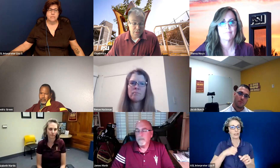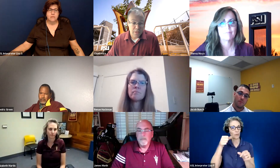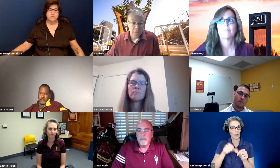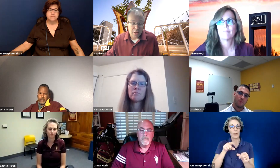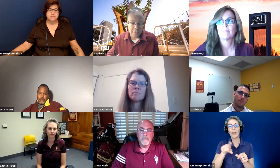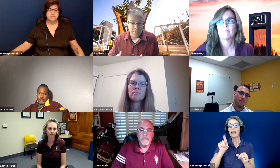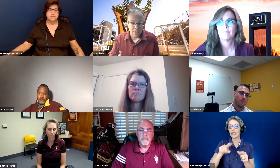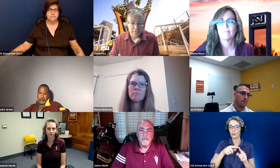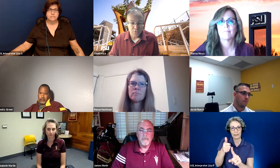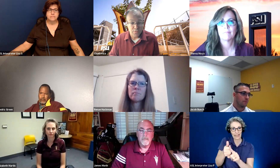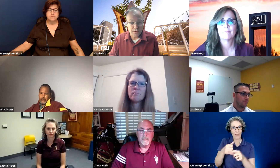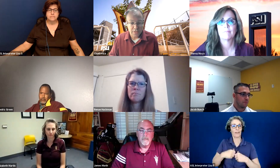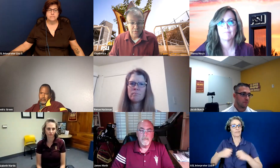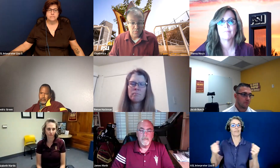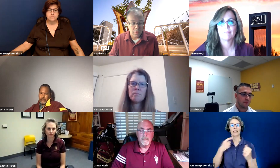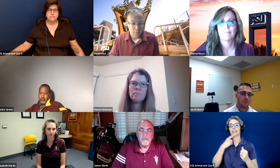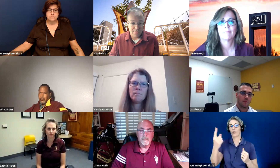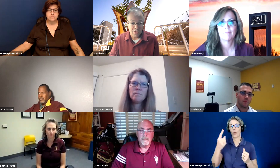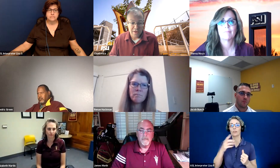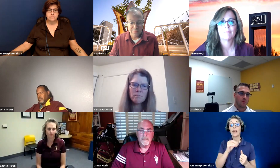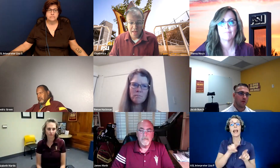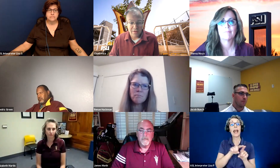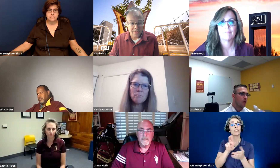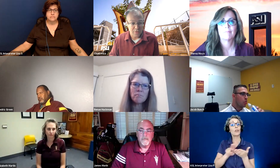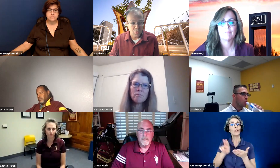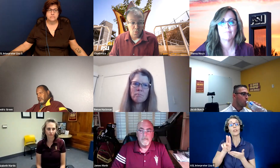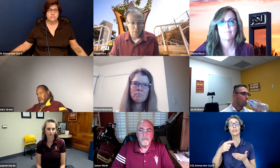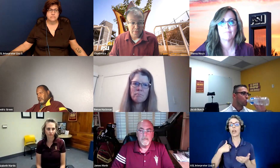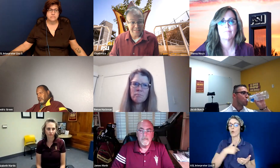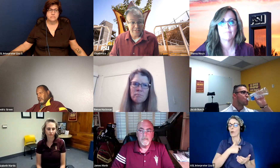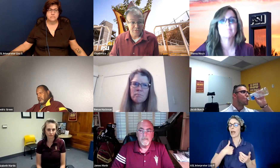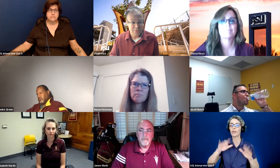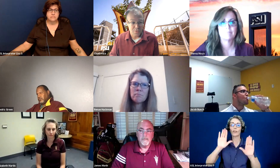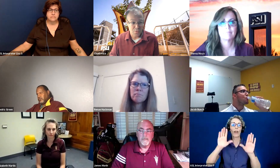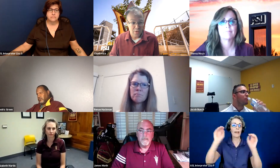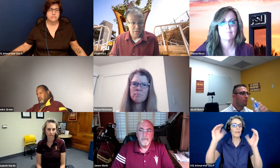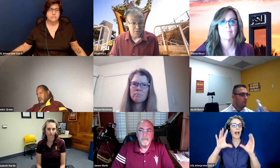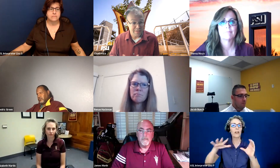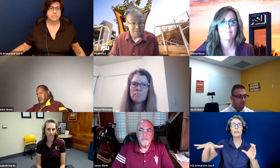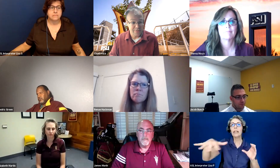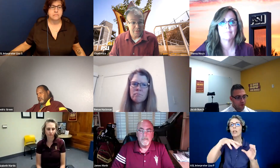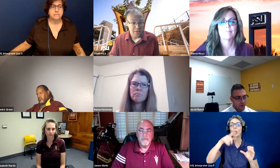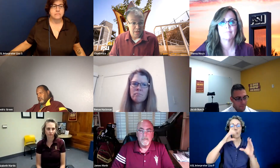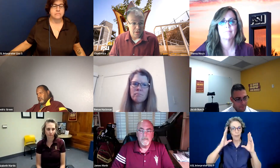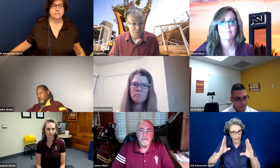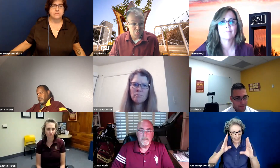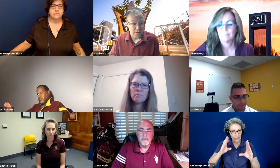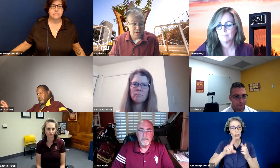And I think as a university we have a great faculty who pay attention to the needs of students